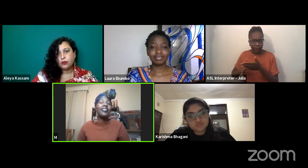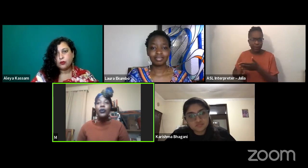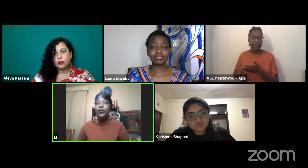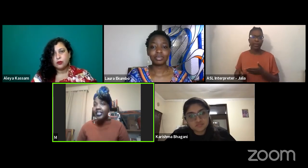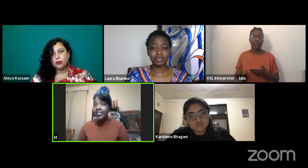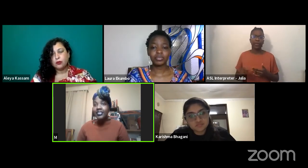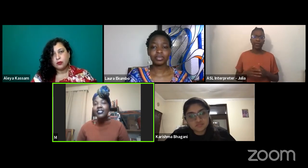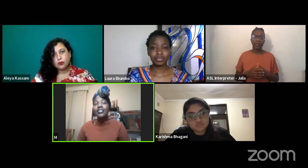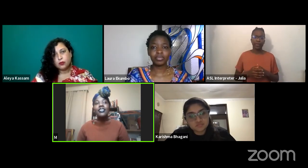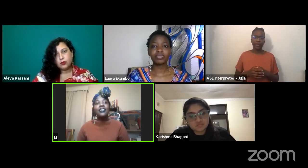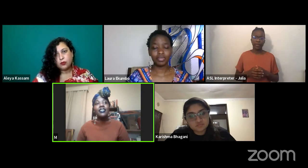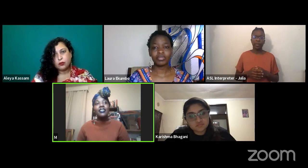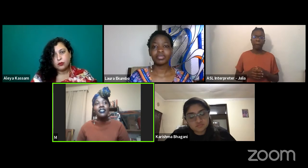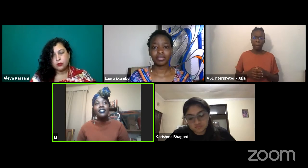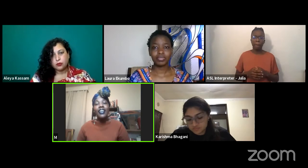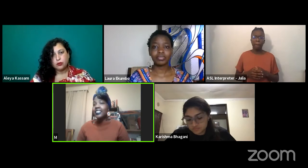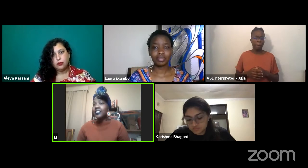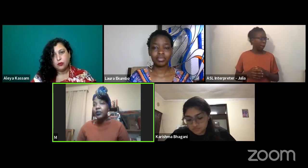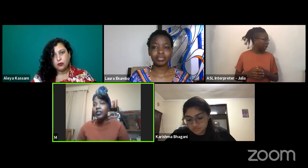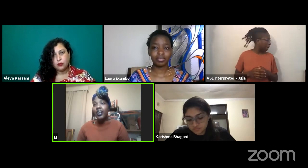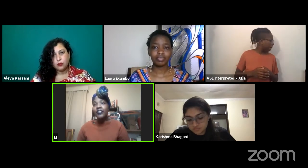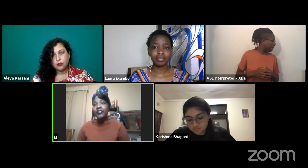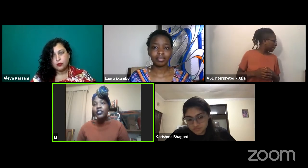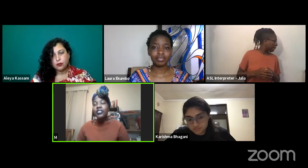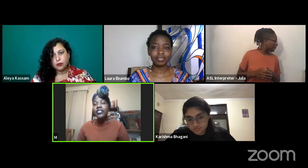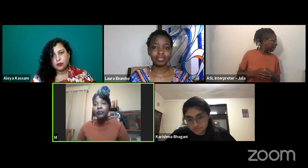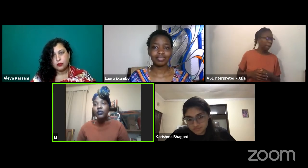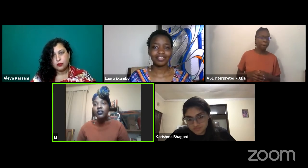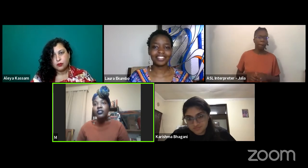Then we write the negative one draft, which is terrible